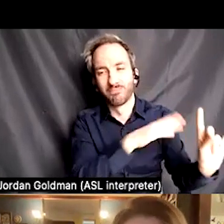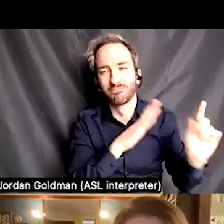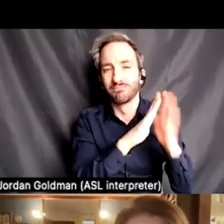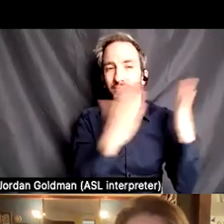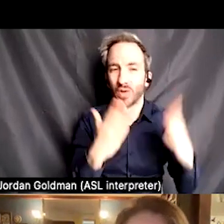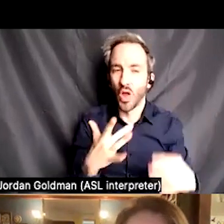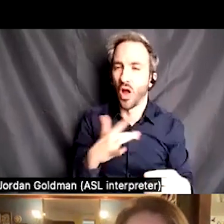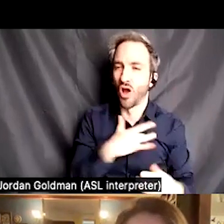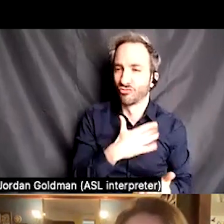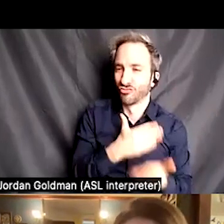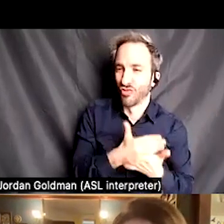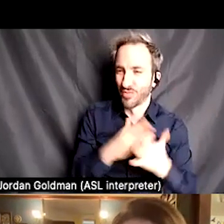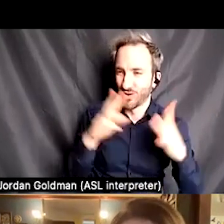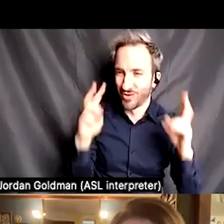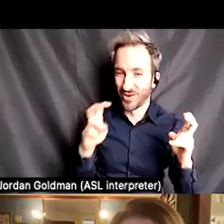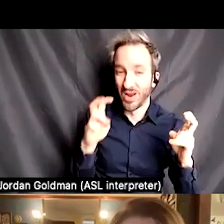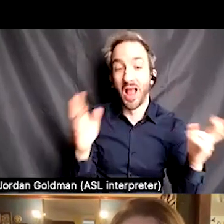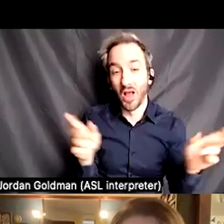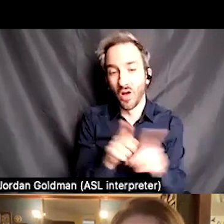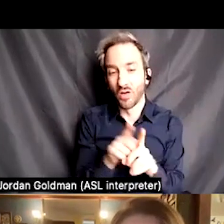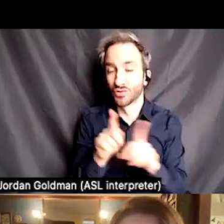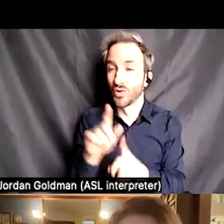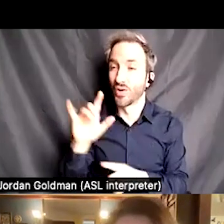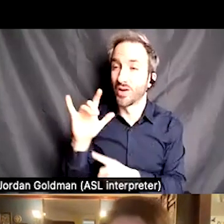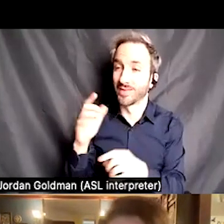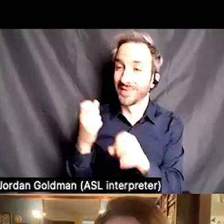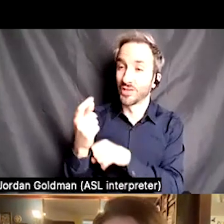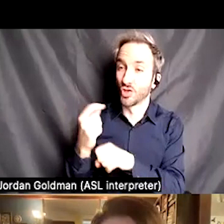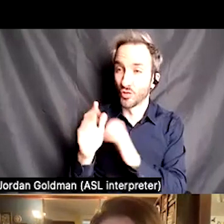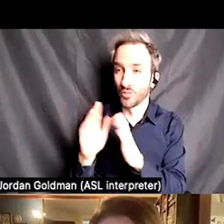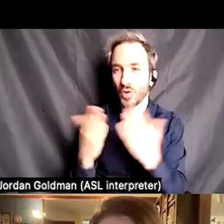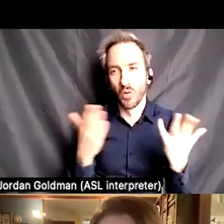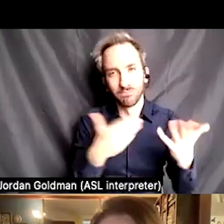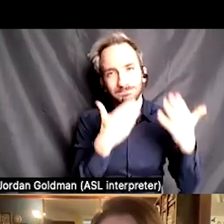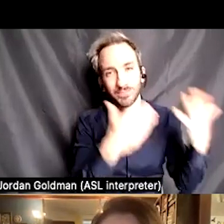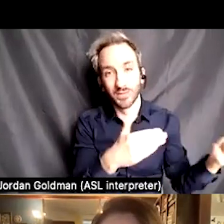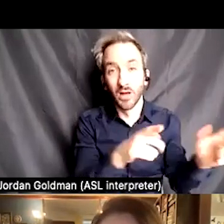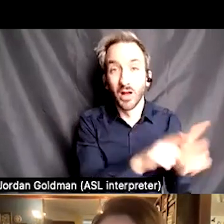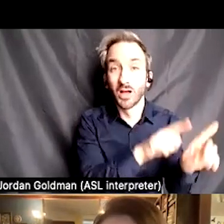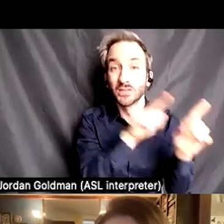huge sellers. The "Five Nights at Freddy's" series with four titles in the top 10 are based on both